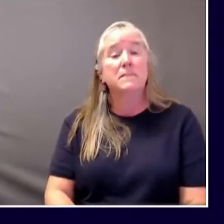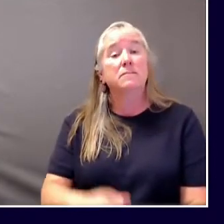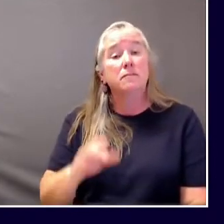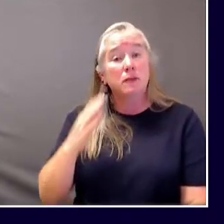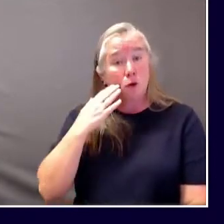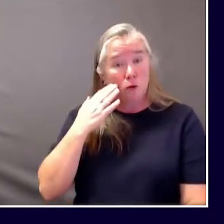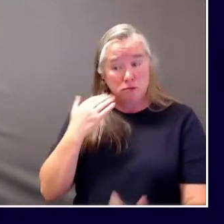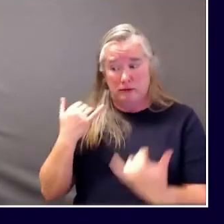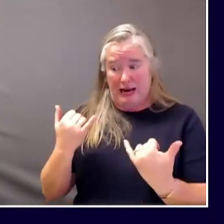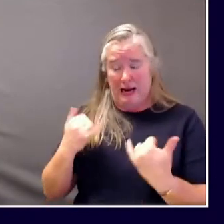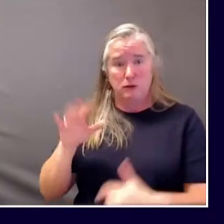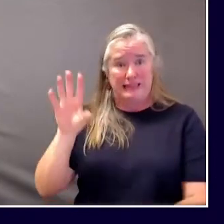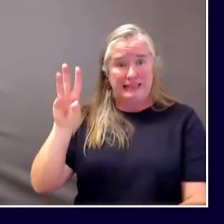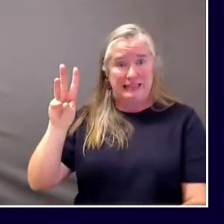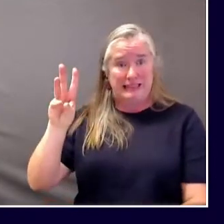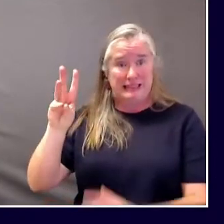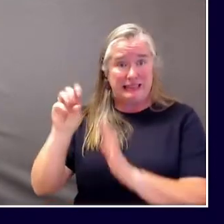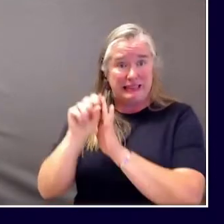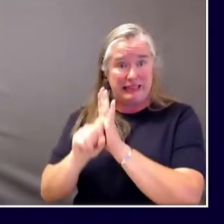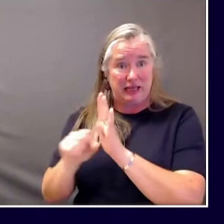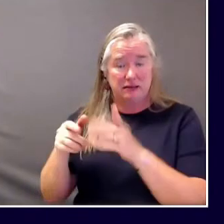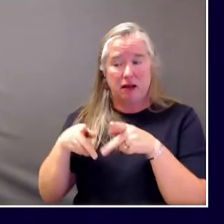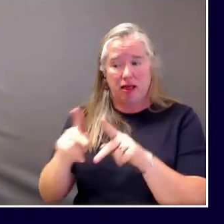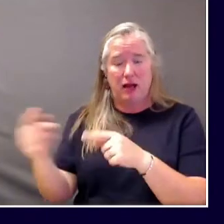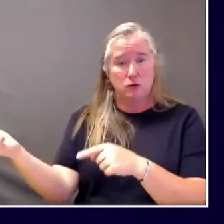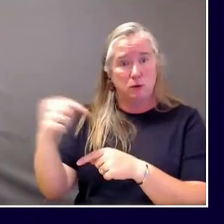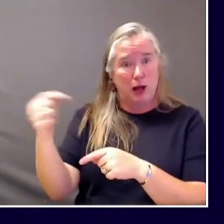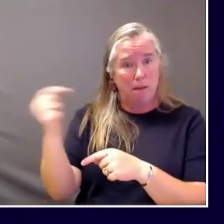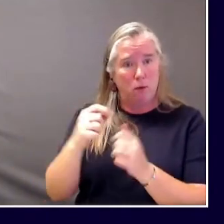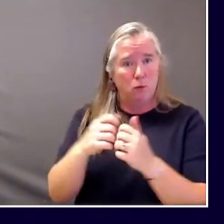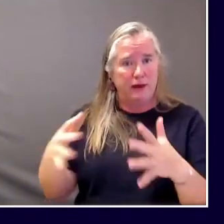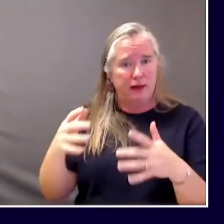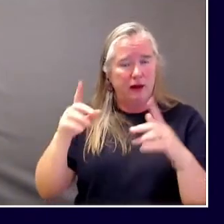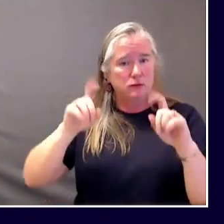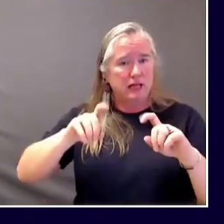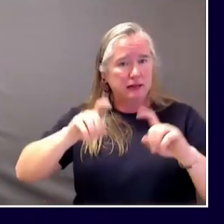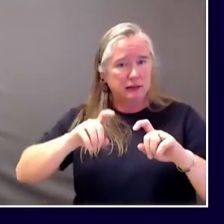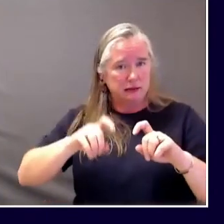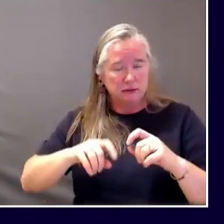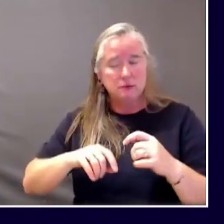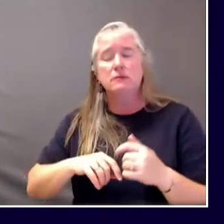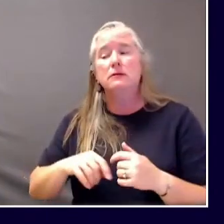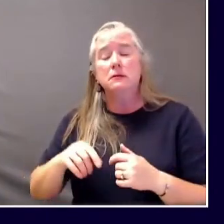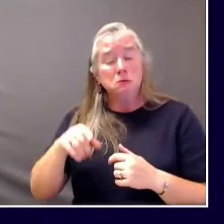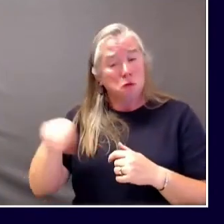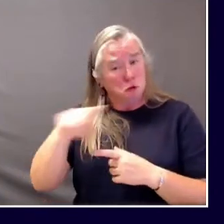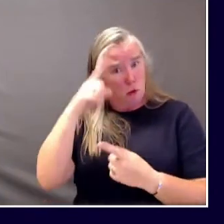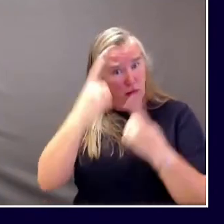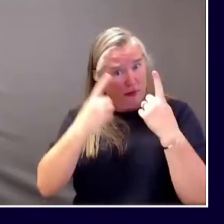who needs to